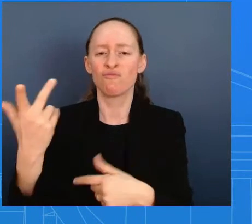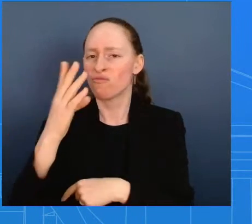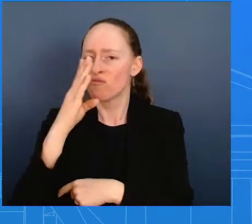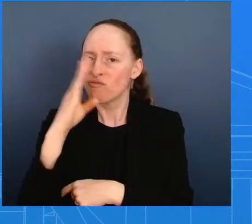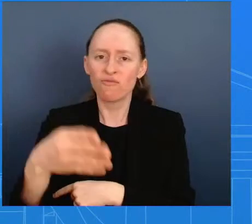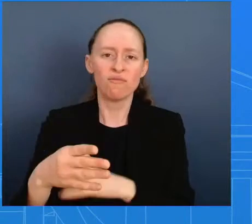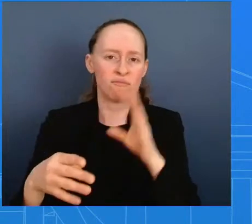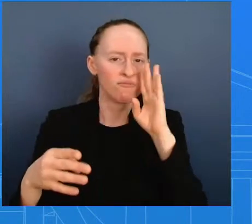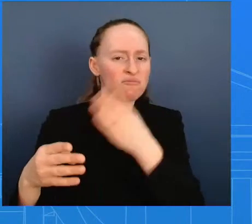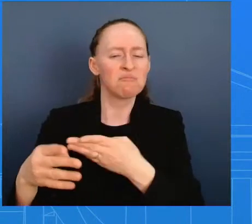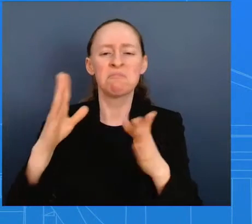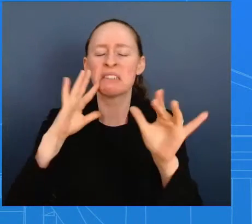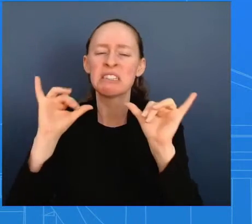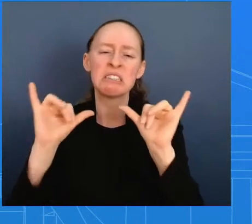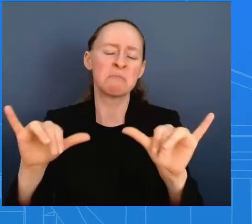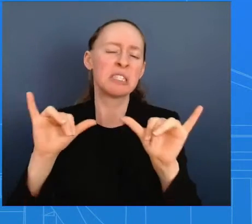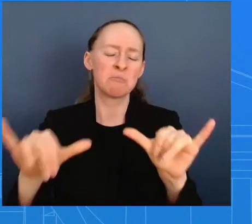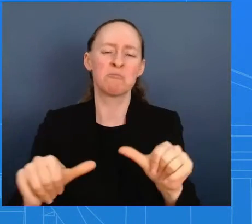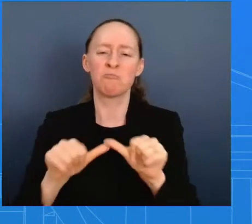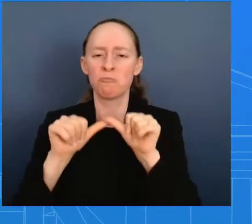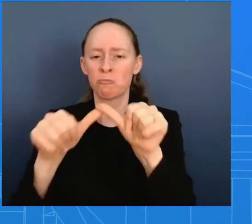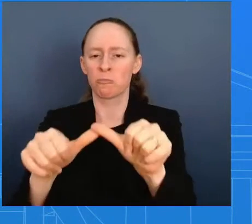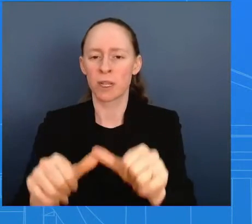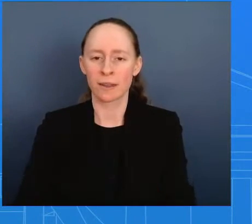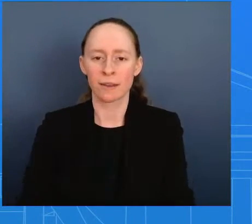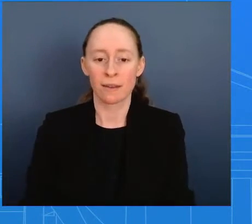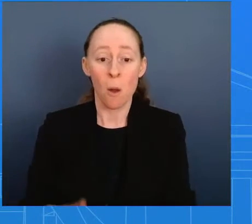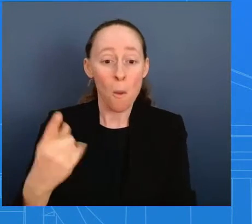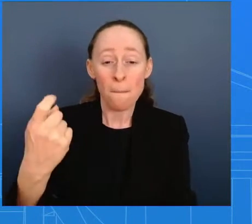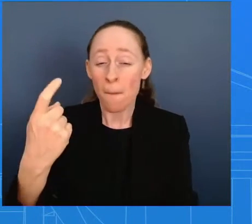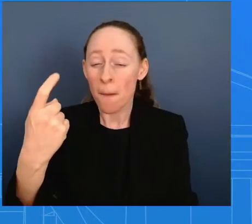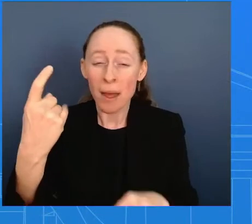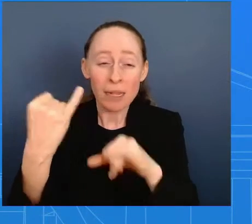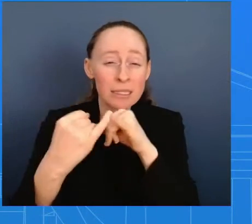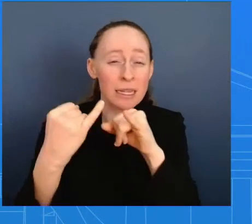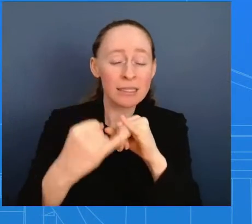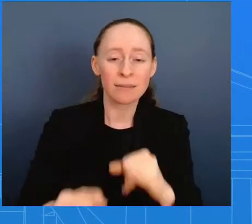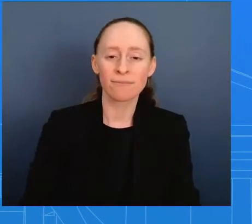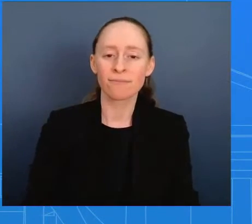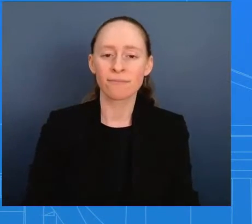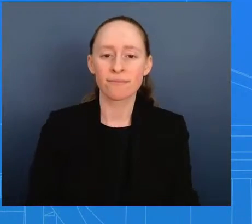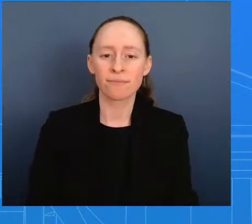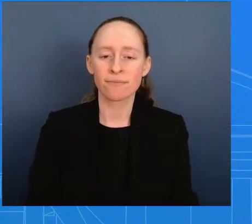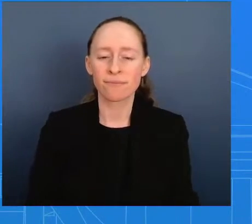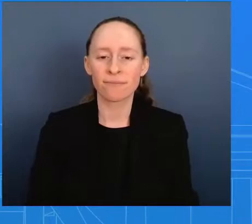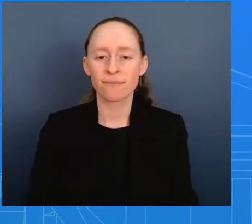And I'll take one more. Yeah. The Press: Thank you, Jake. A quick Ukraine follow-up . Ukraine's government